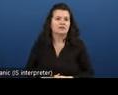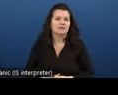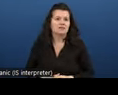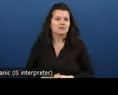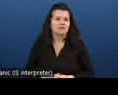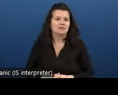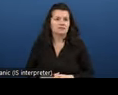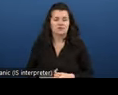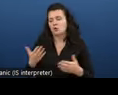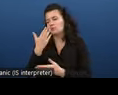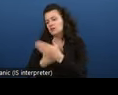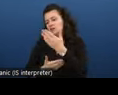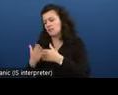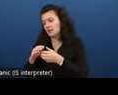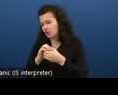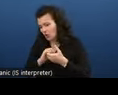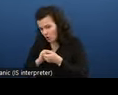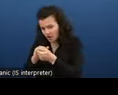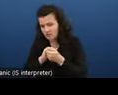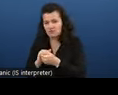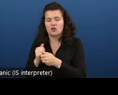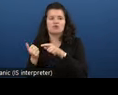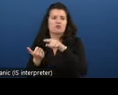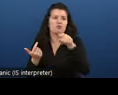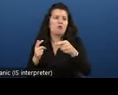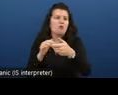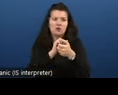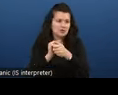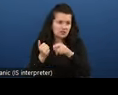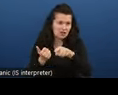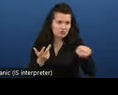organizations tend to get very frustrated with the labor market system, and begin to